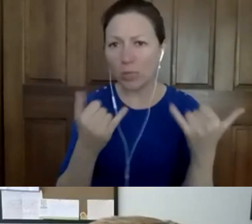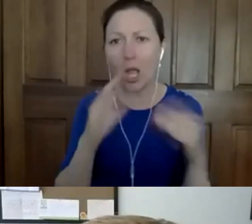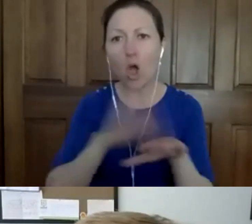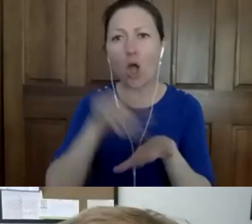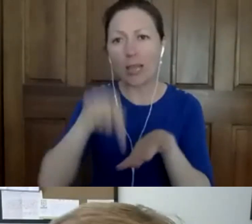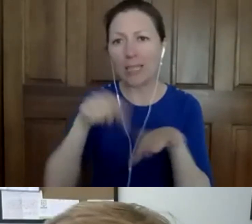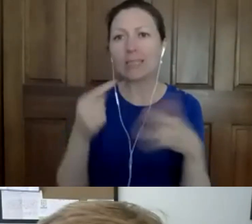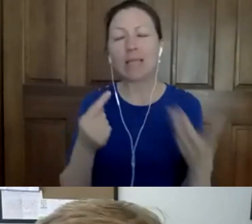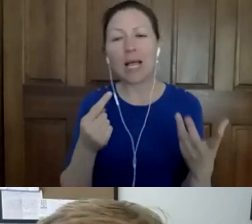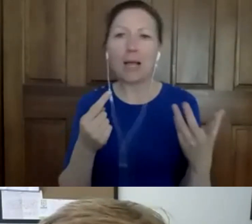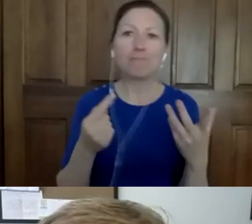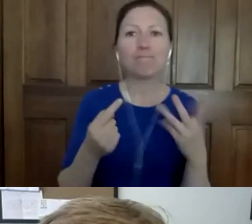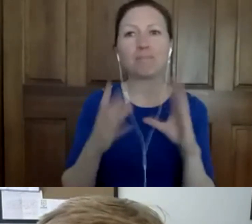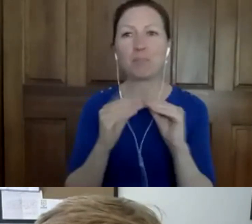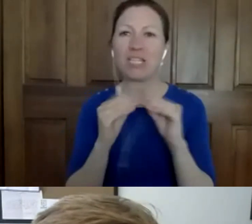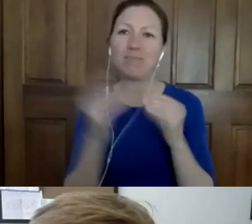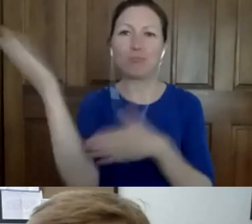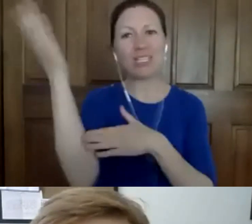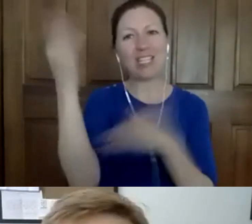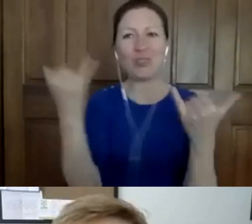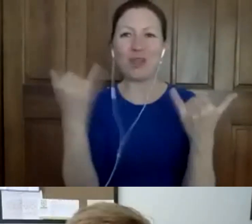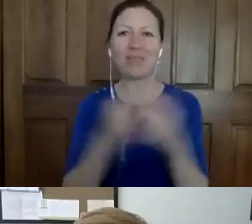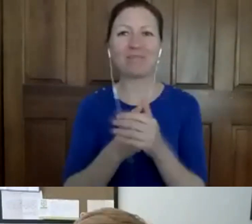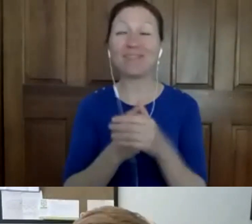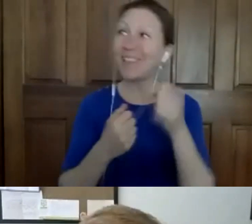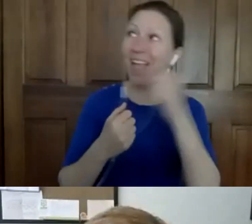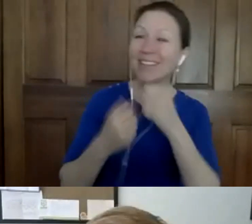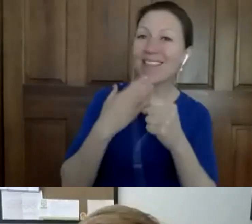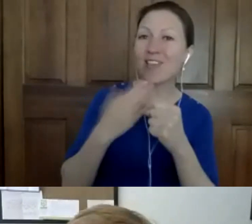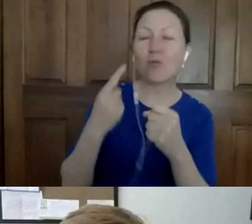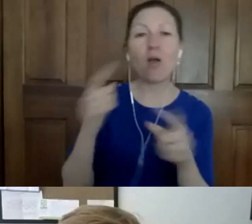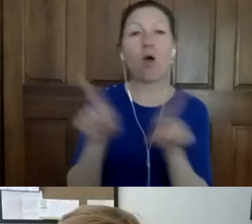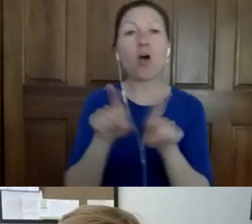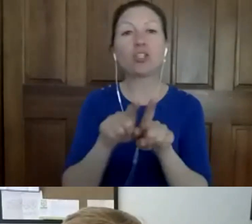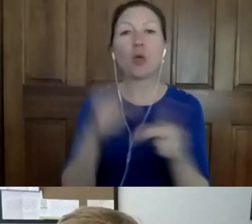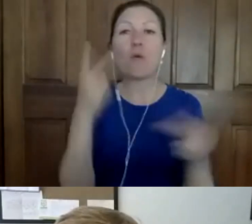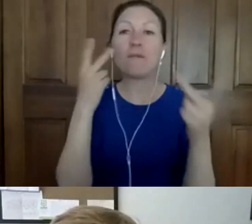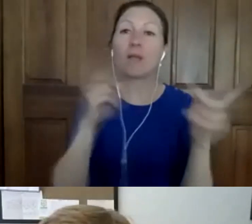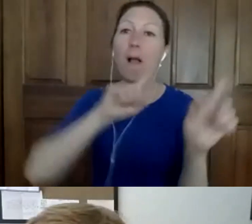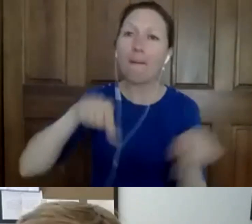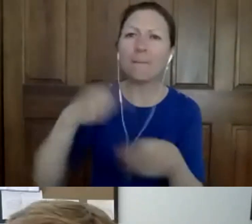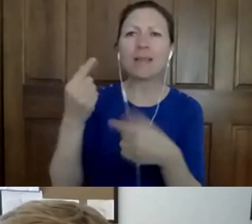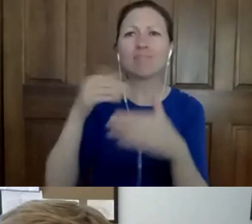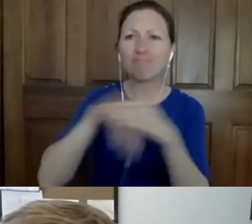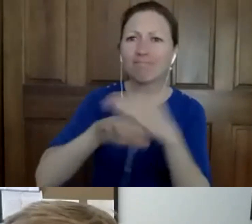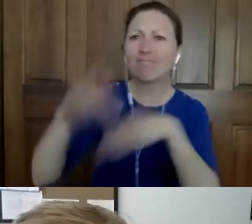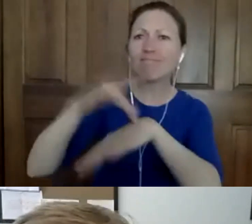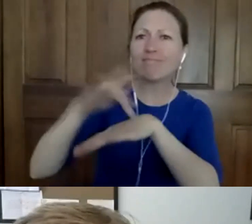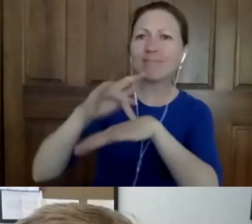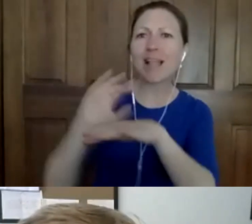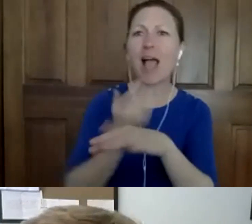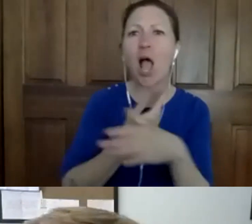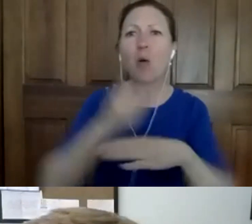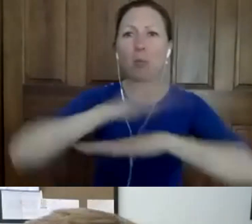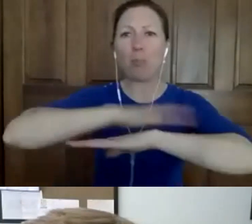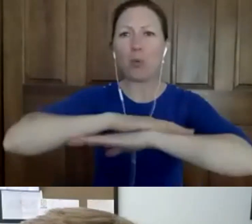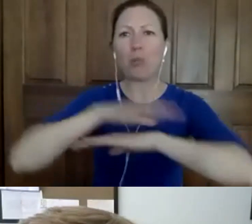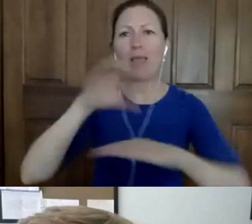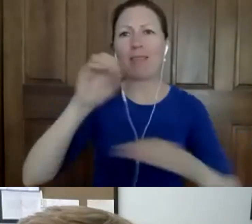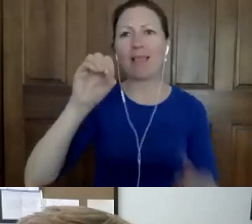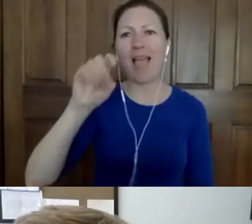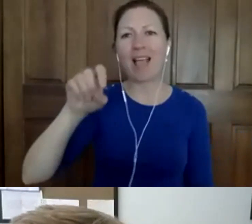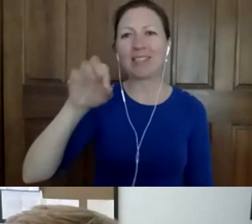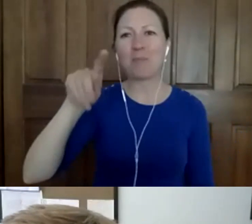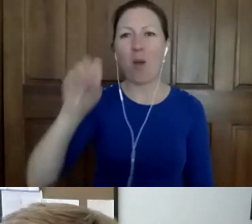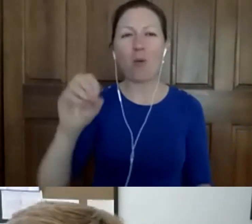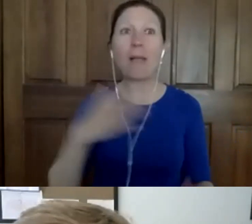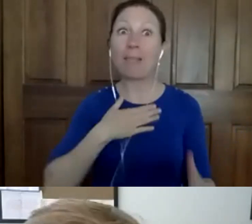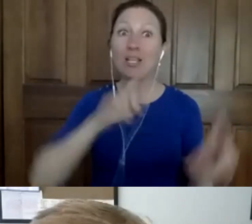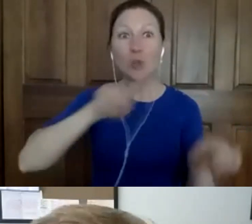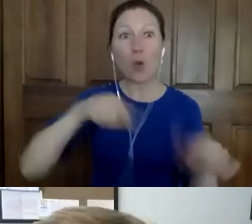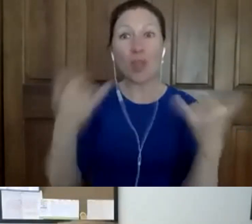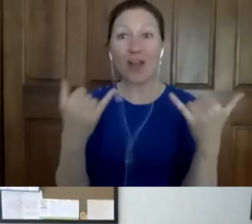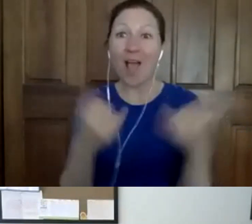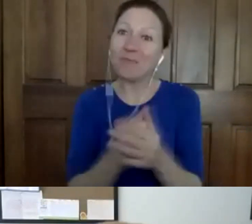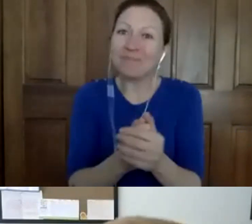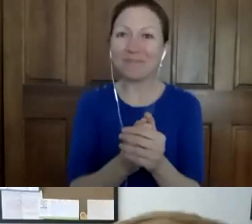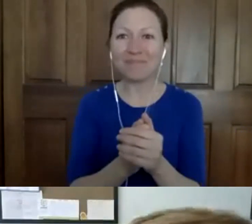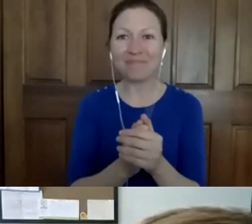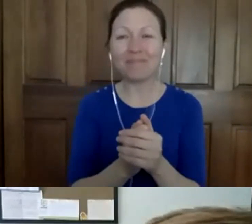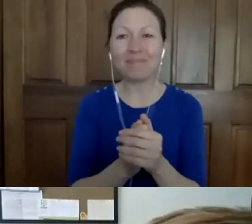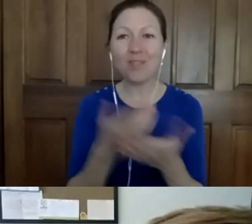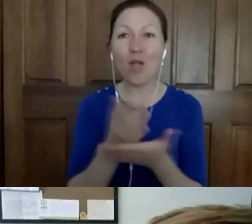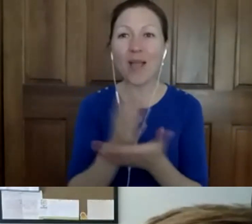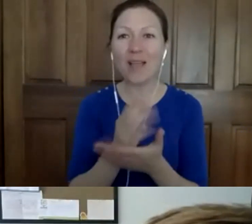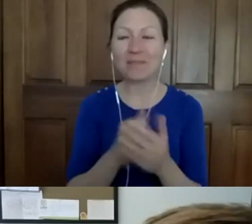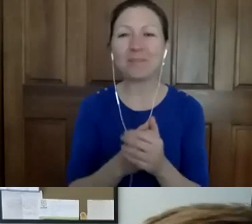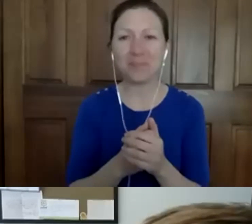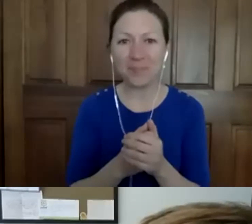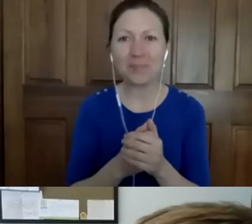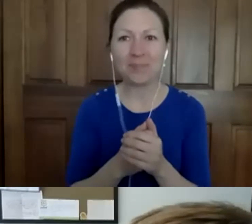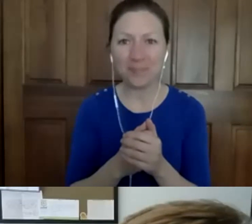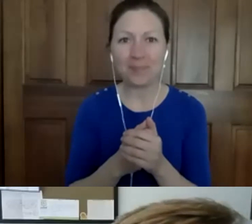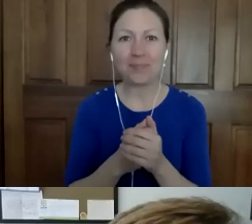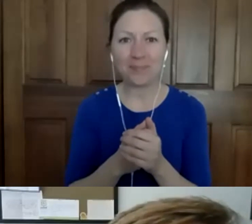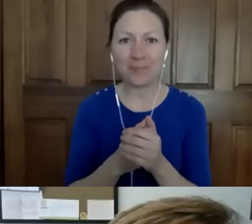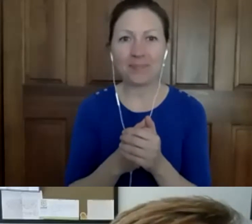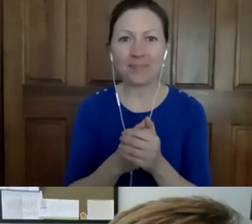Yeah. And visit our booth at the expo. >> Absolutely. Please go there now.